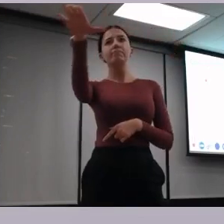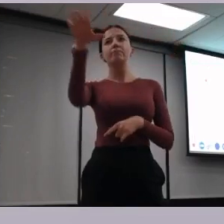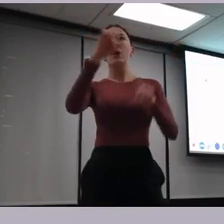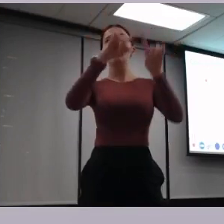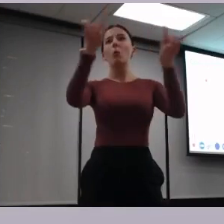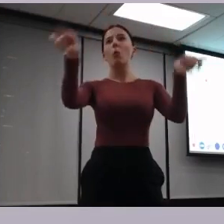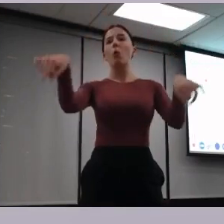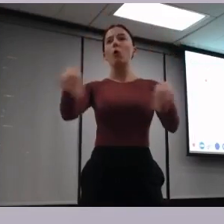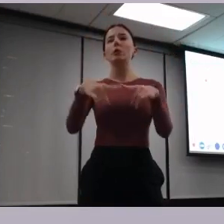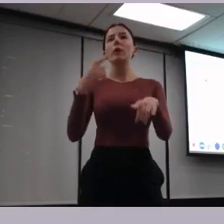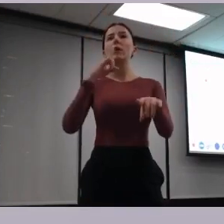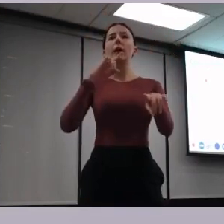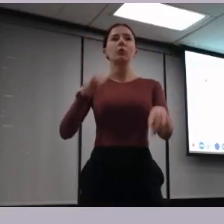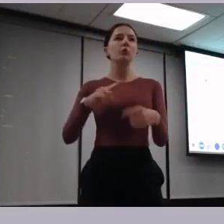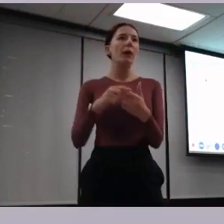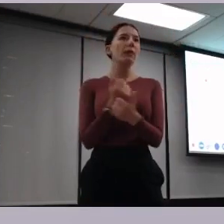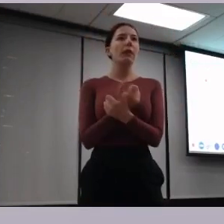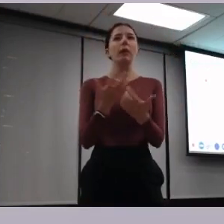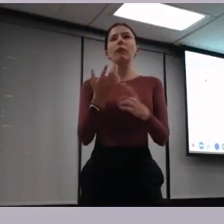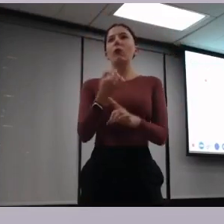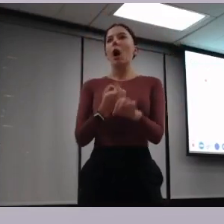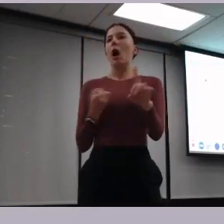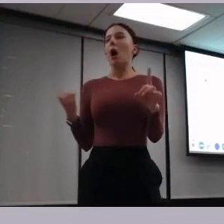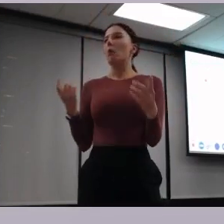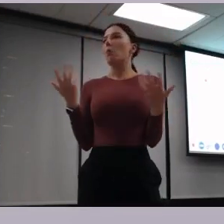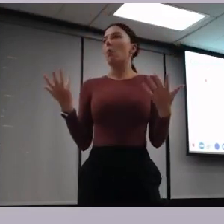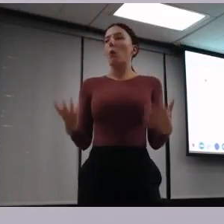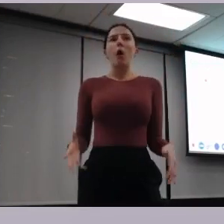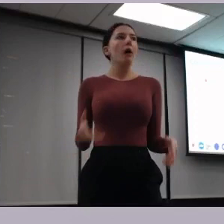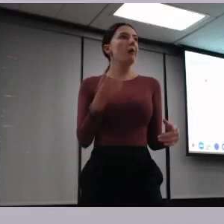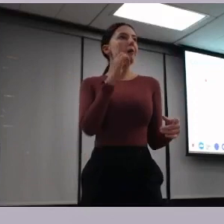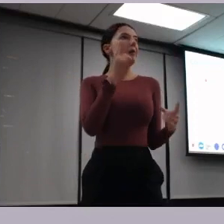everything from what is going to happen on this project to